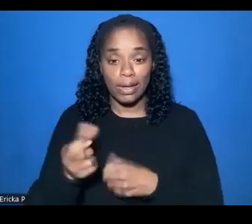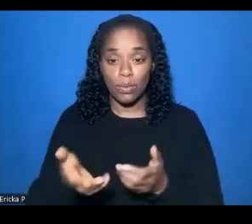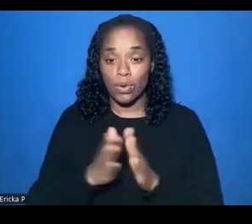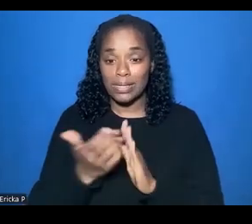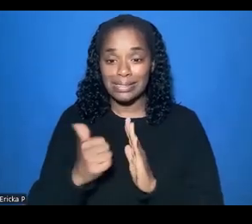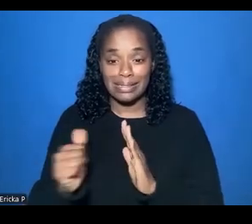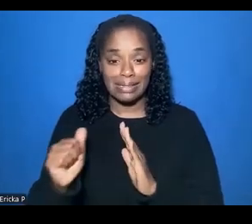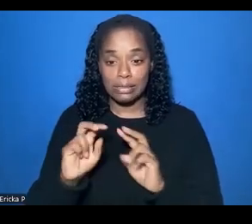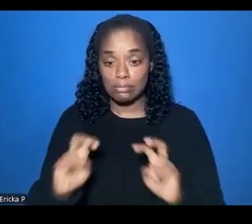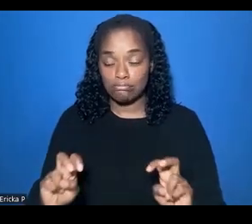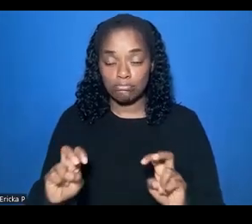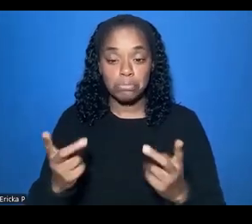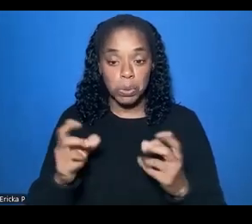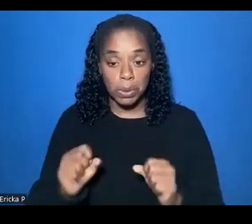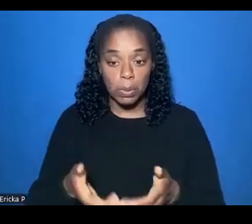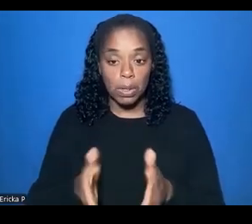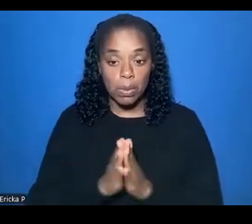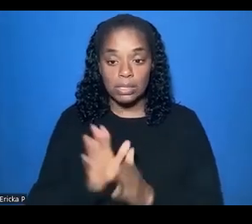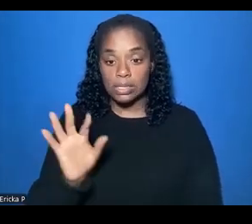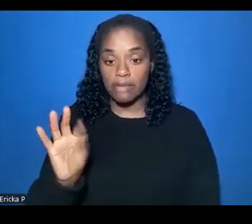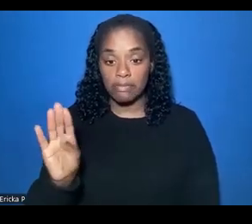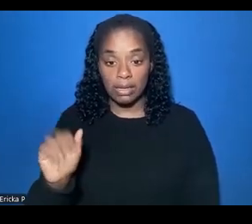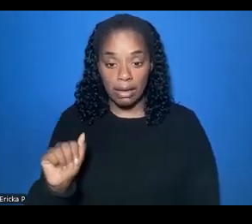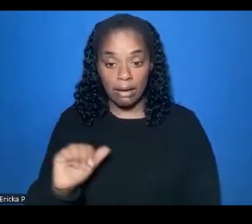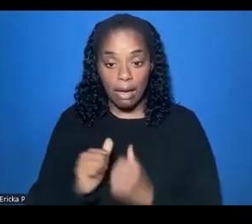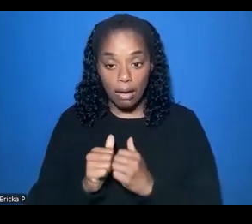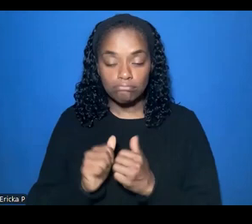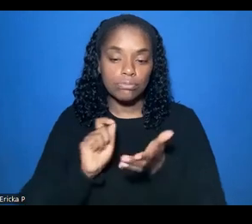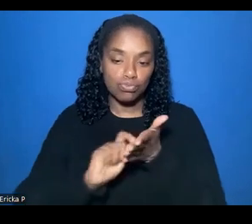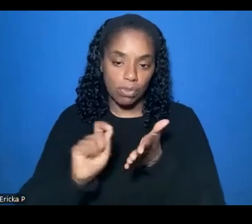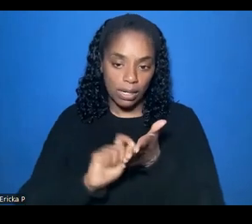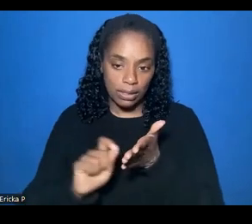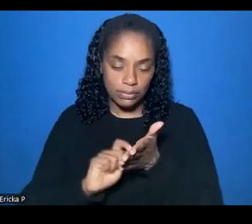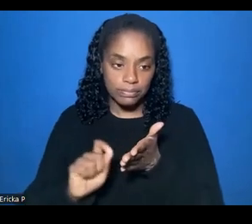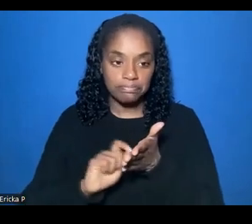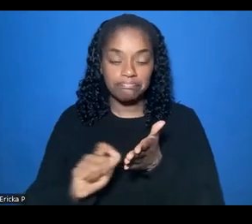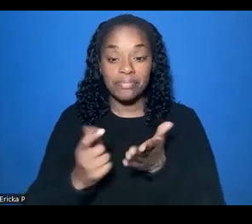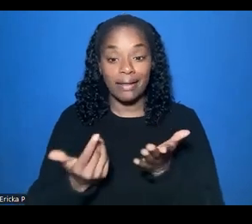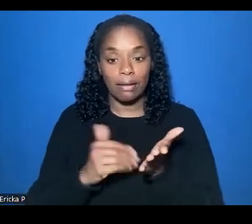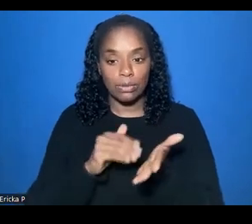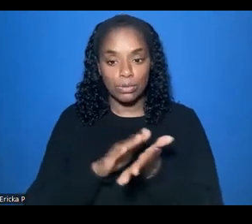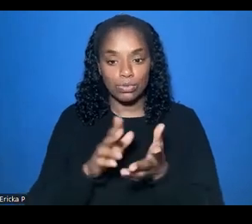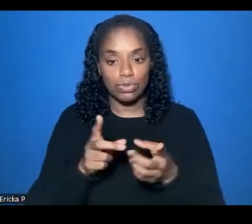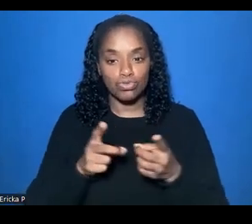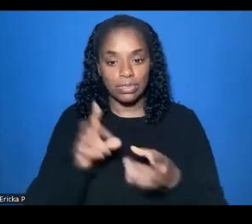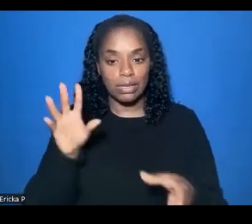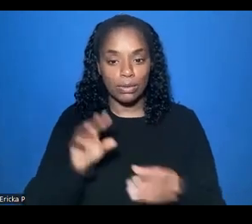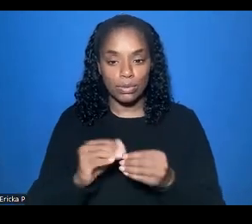an FBA, a Functional Behavior Assessment in writing. Again, the school district has 15 days to provide